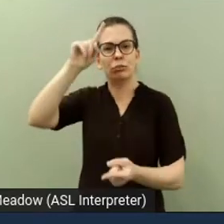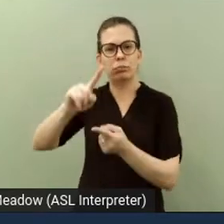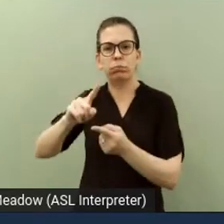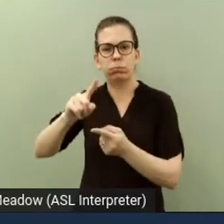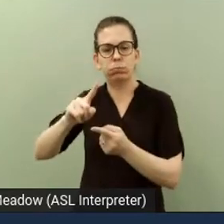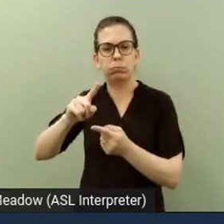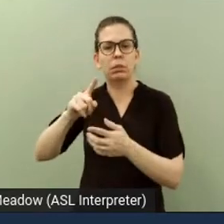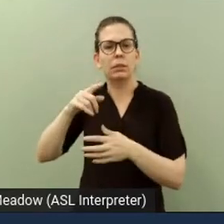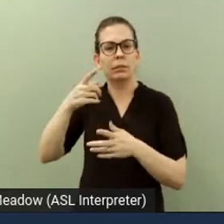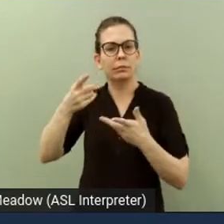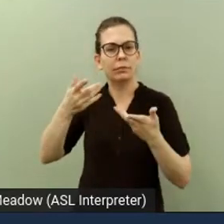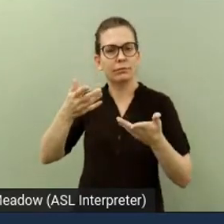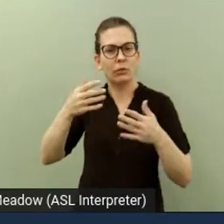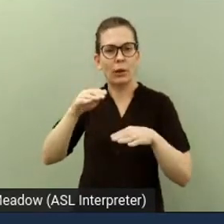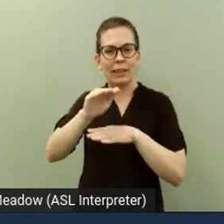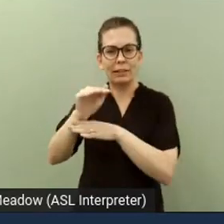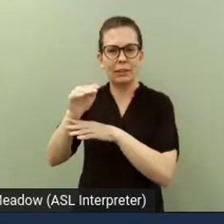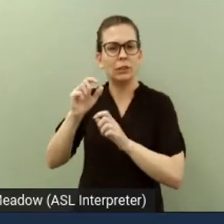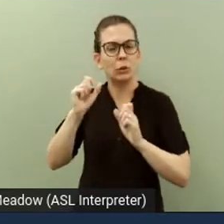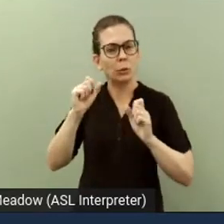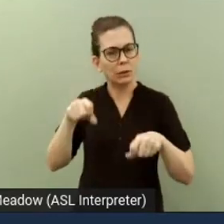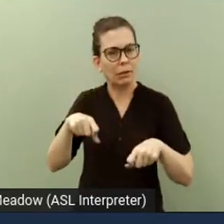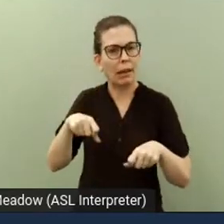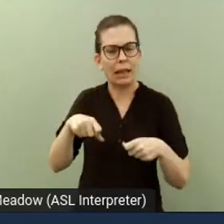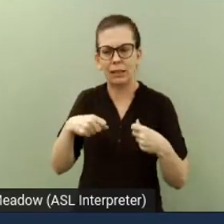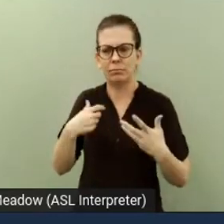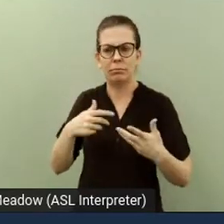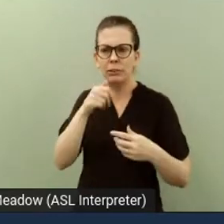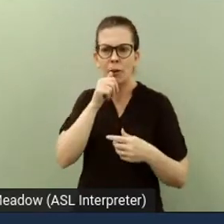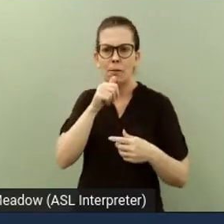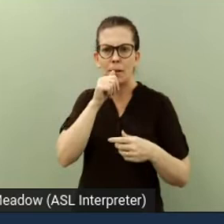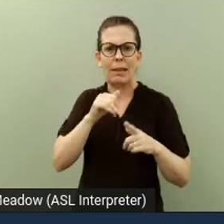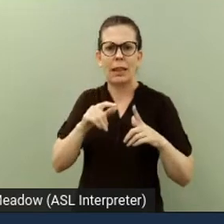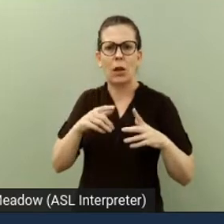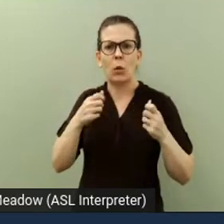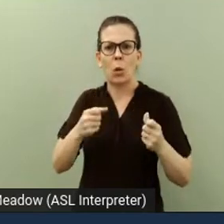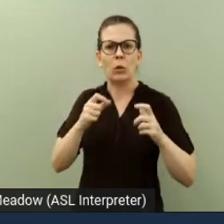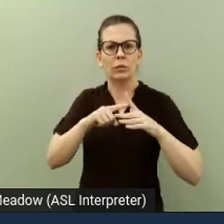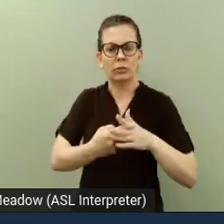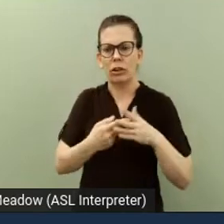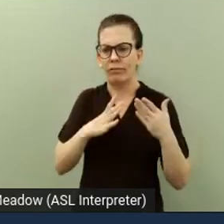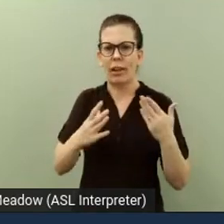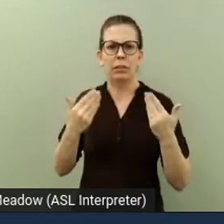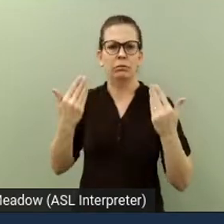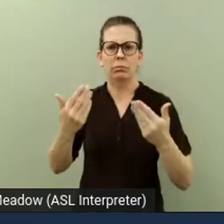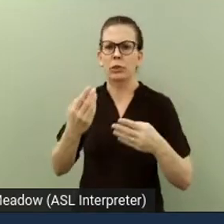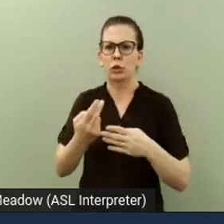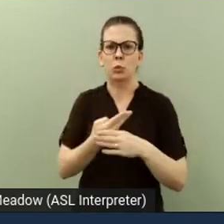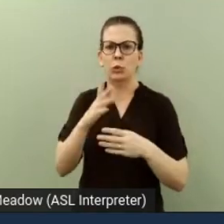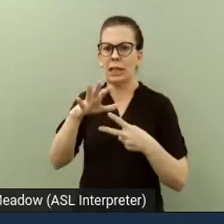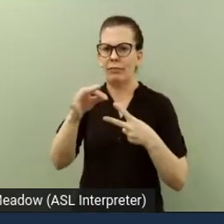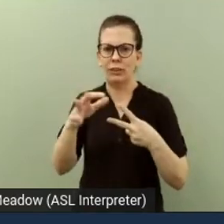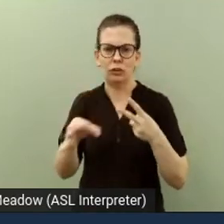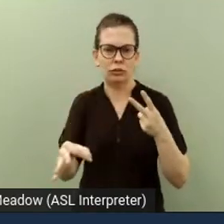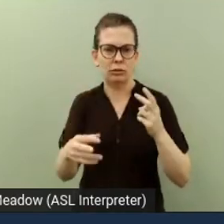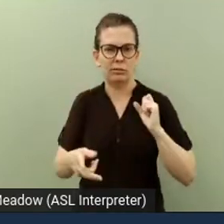and you can tolerate that call start penalty, by all means like you can use that feature and, save on costs.